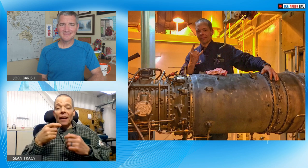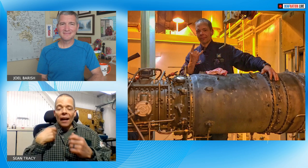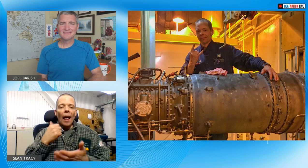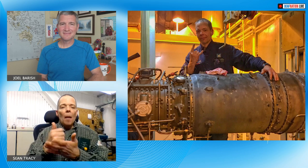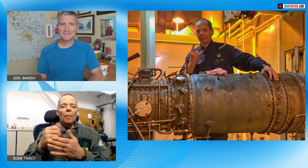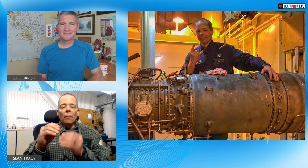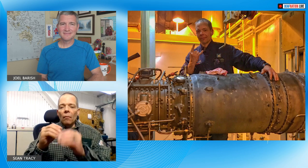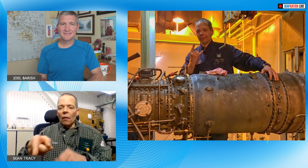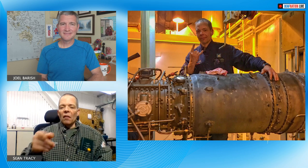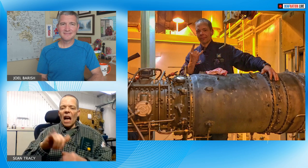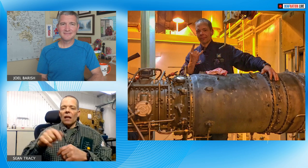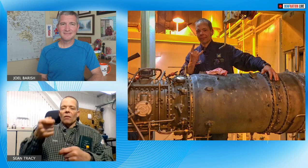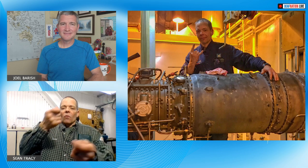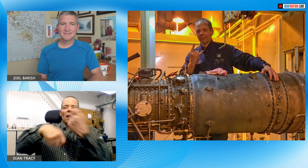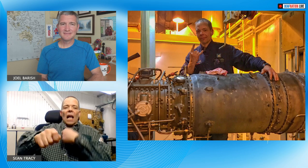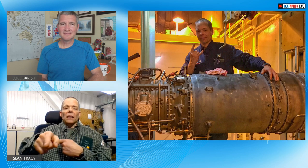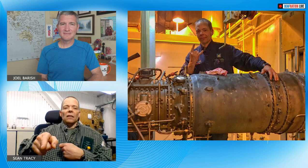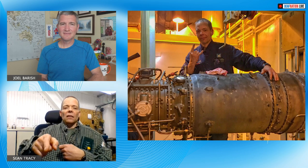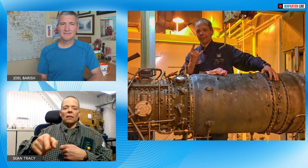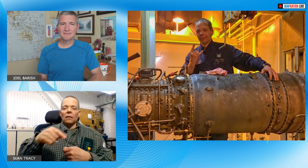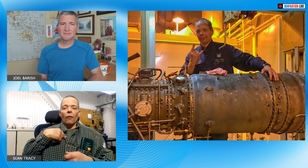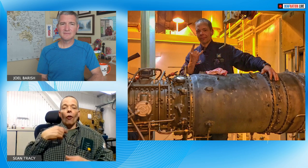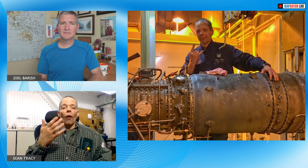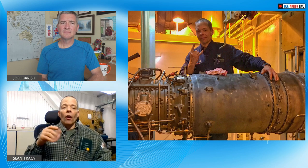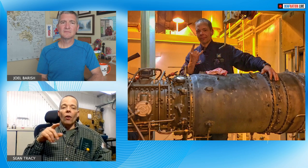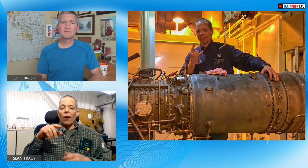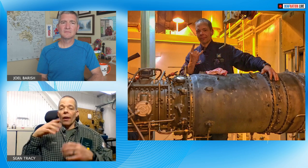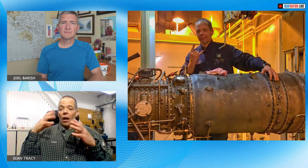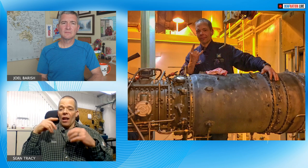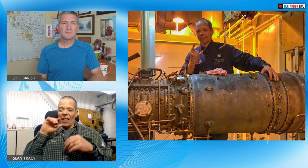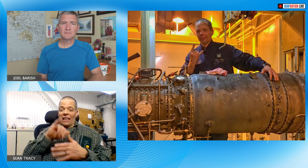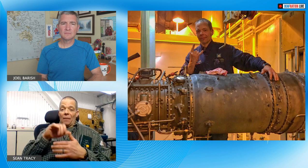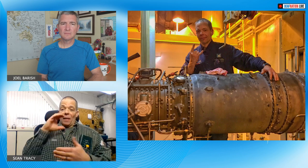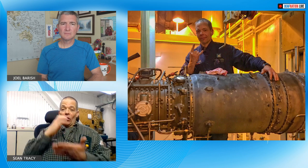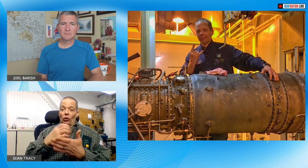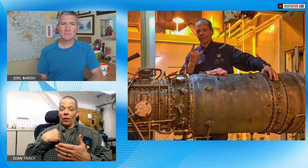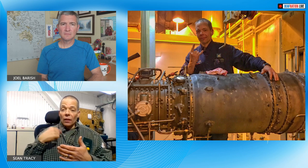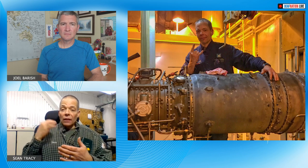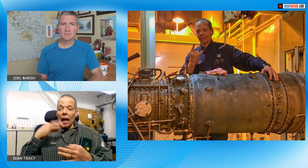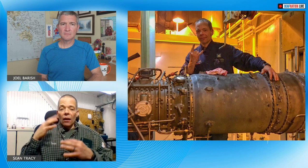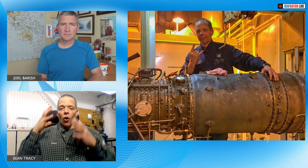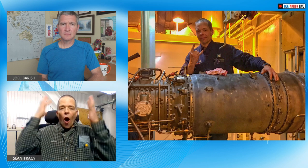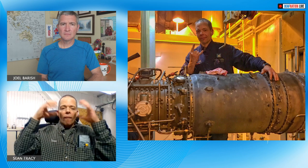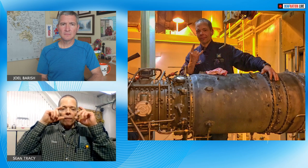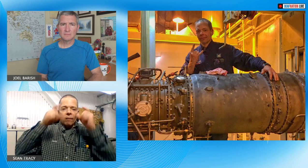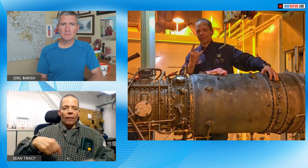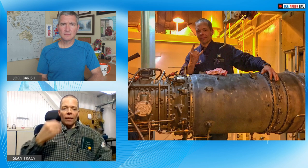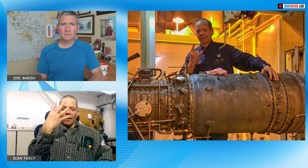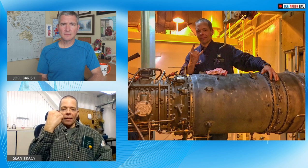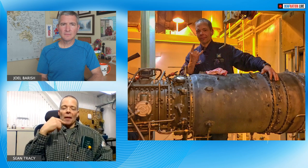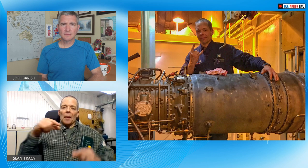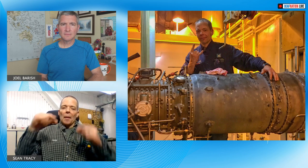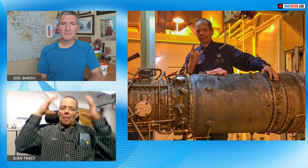to do with electrical work. So in this picture, I was helping them replace some things.